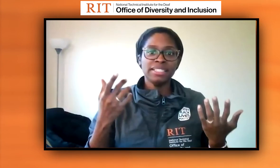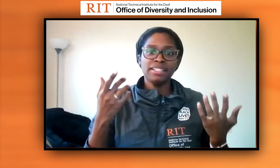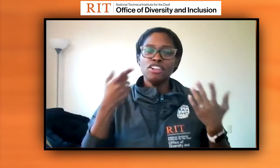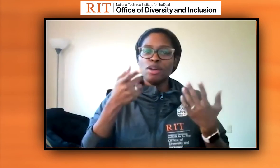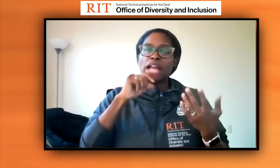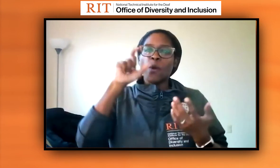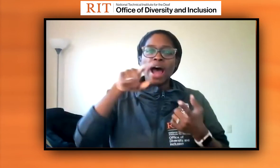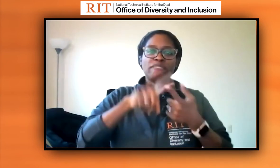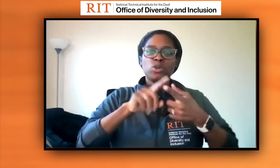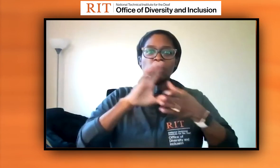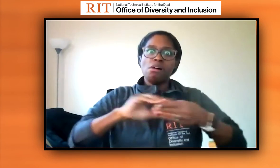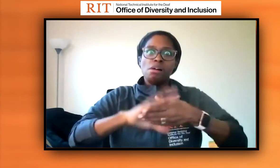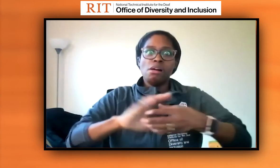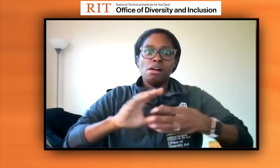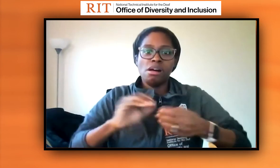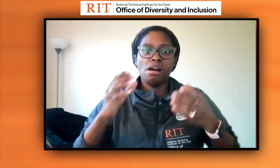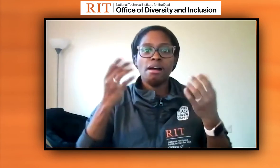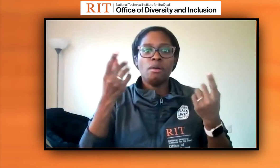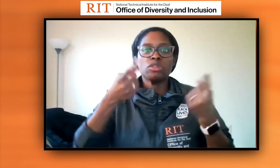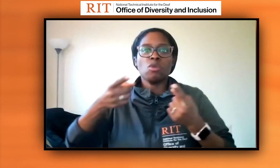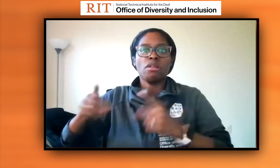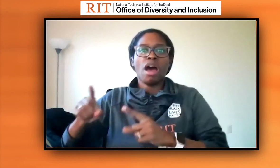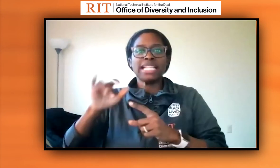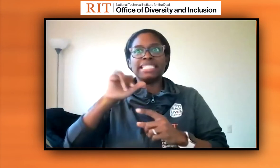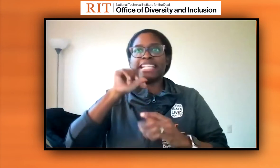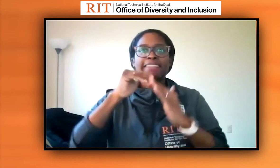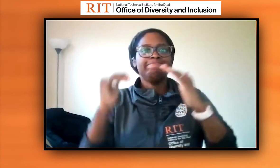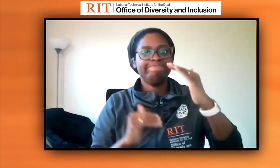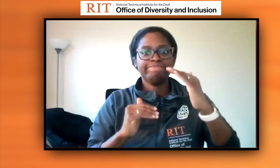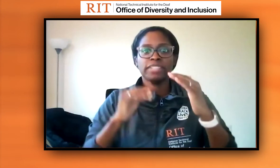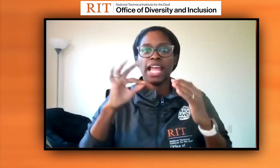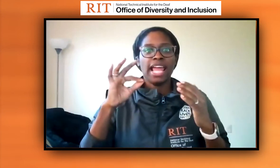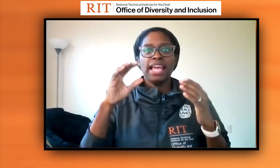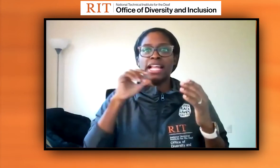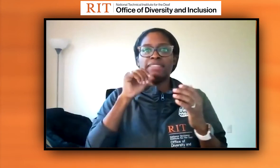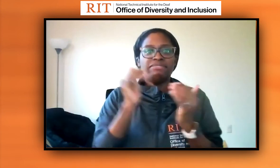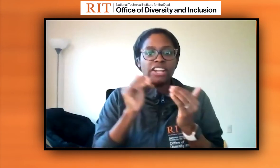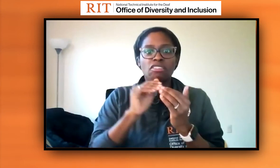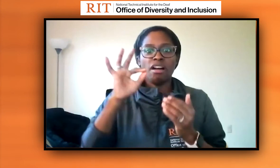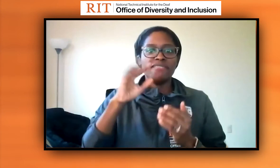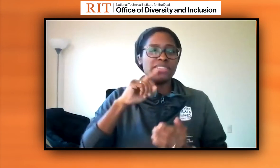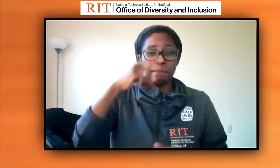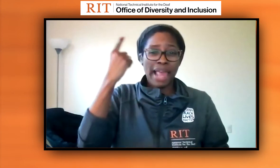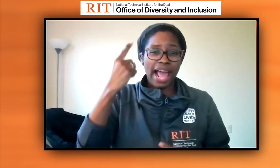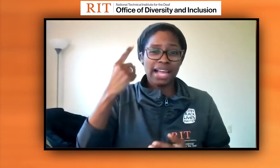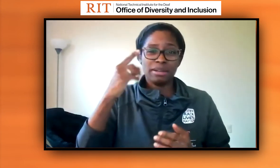As a Black individual, of course I don't really need to talk about what's going on because we all know we're living in a world